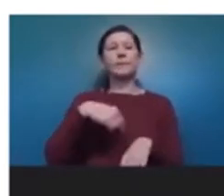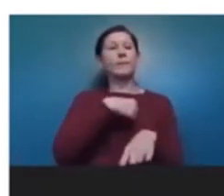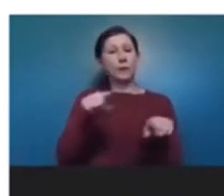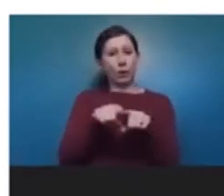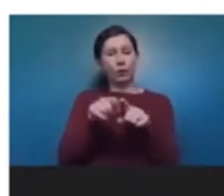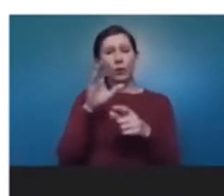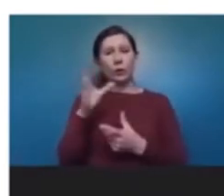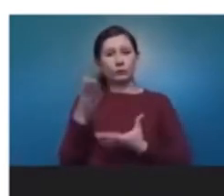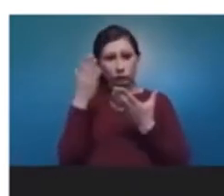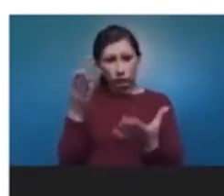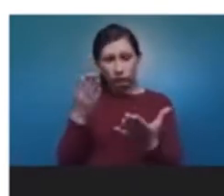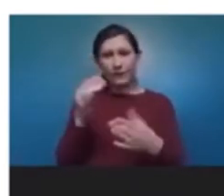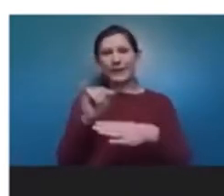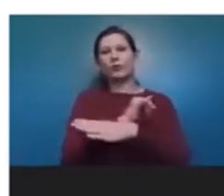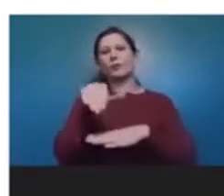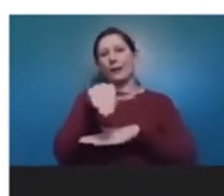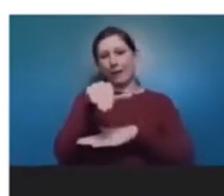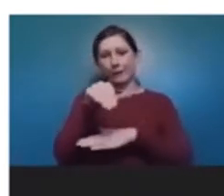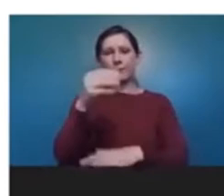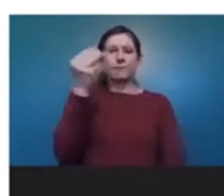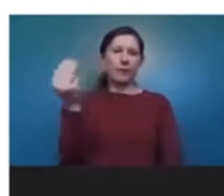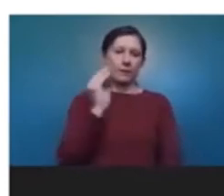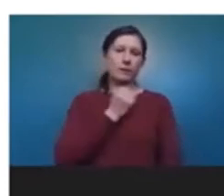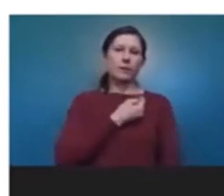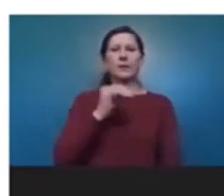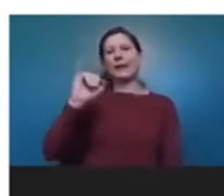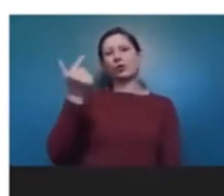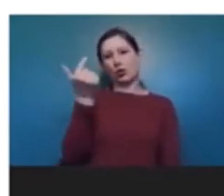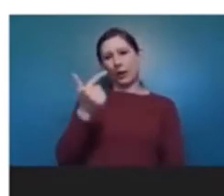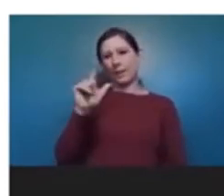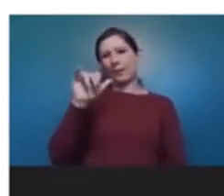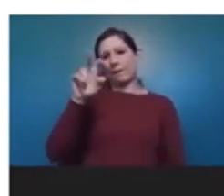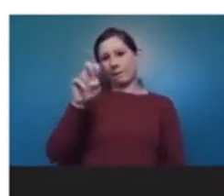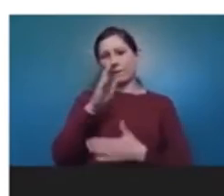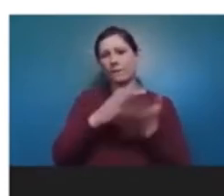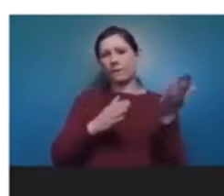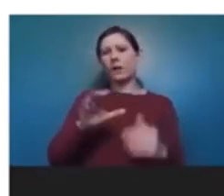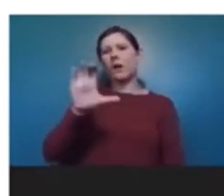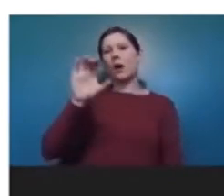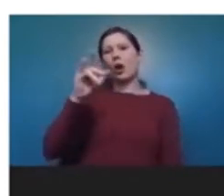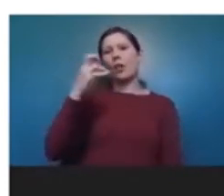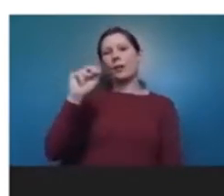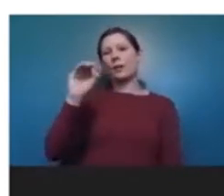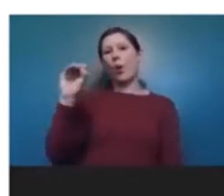hosting industry nights on Monday via our Instagram live section. Associate producer Colin O'Brien interviews